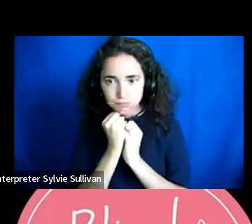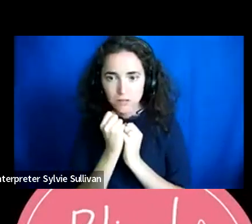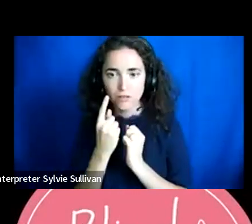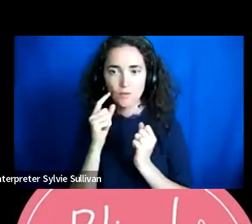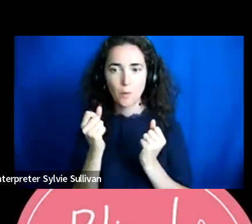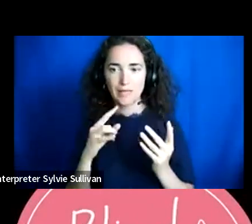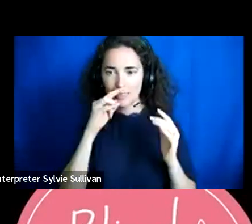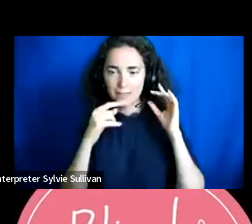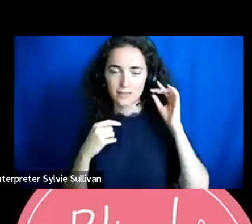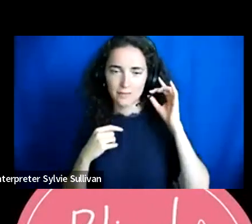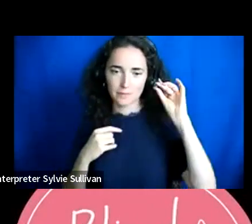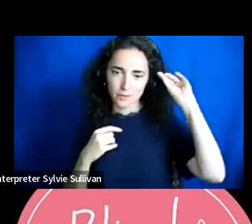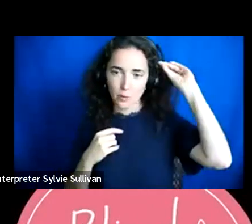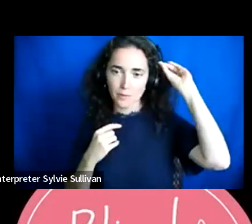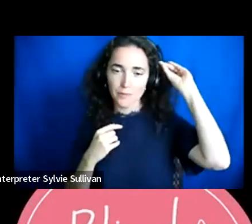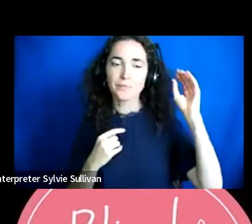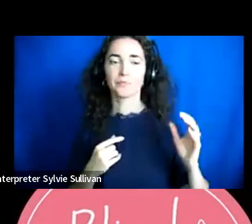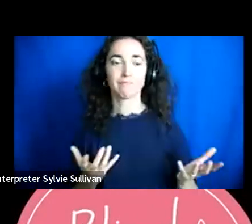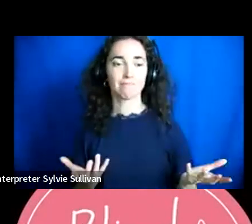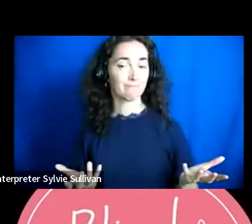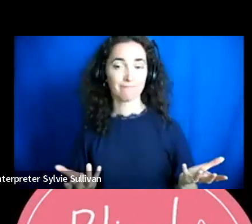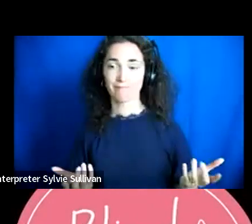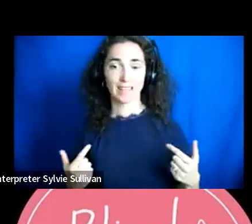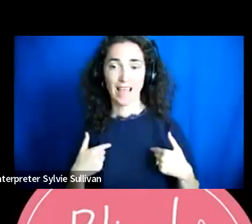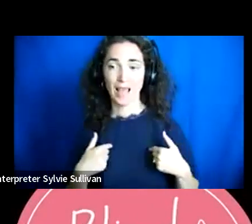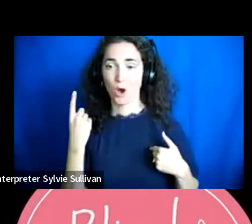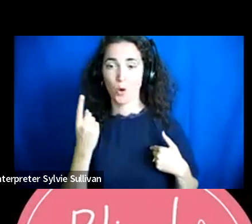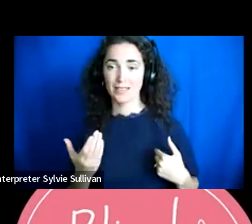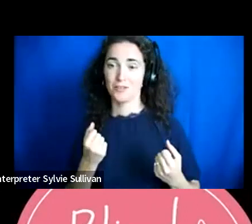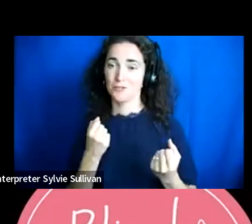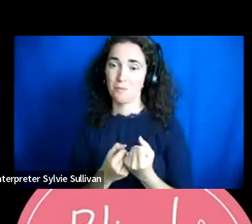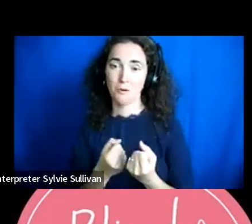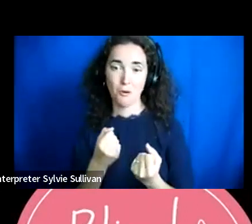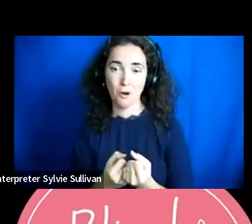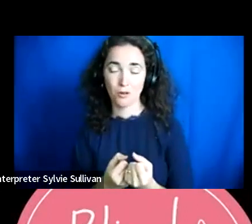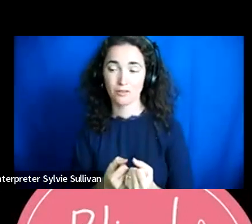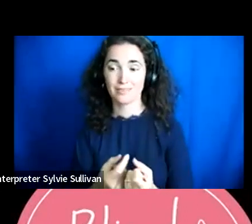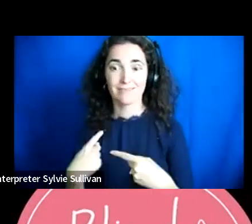So. i'm always here to support them they were always there to support me.